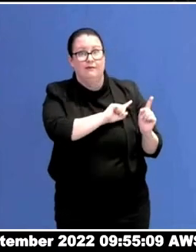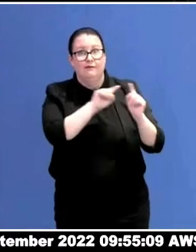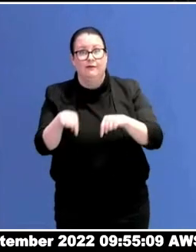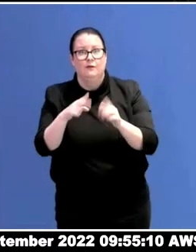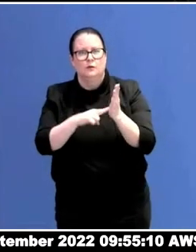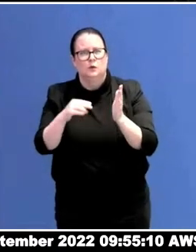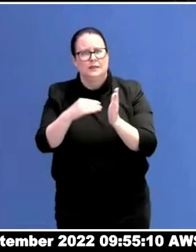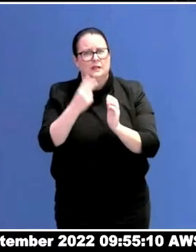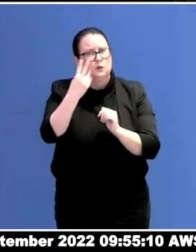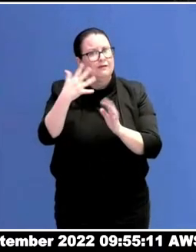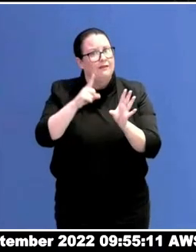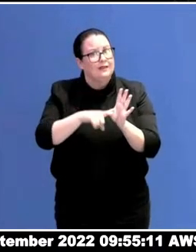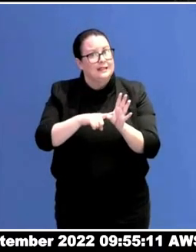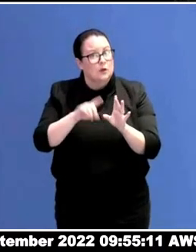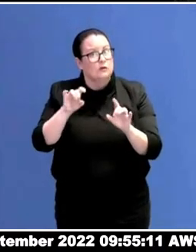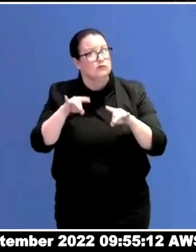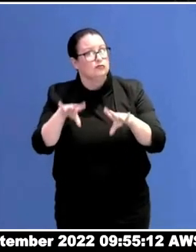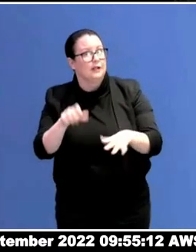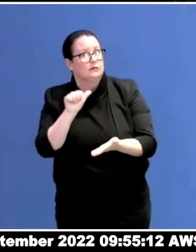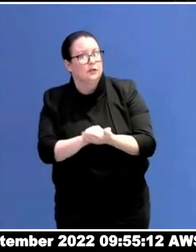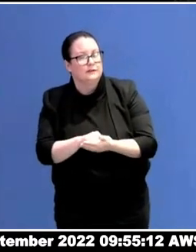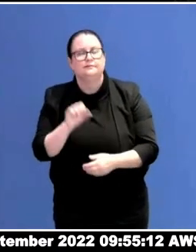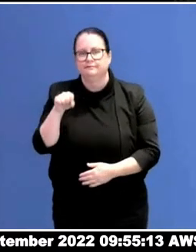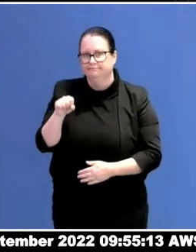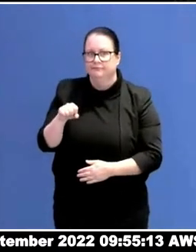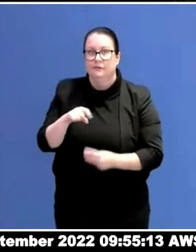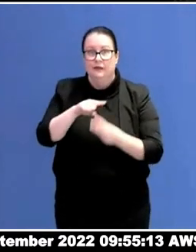That's right. Yes. MR GRIFFIN: And you have three children? That's correct.